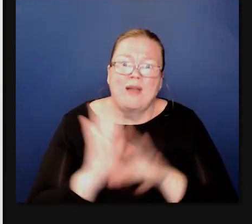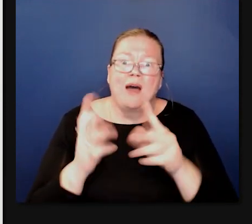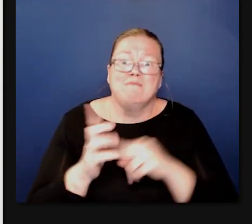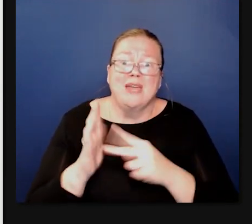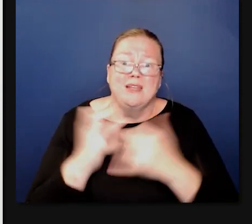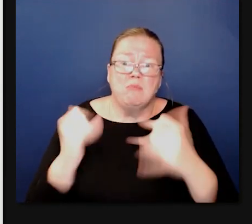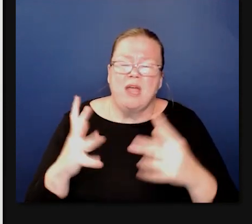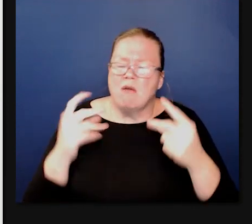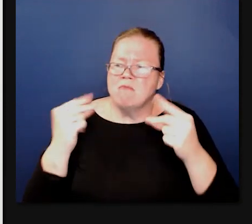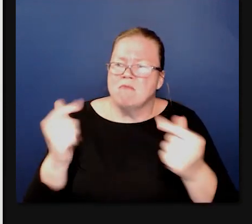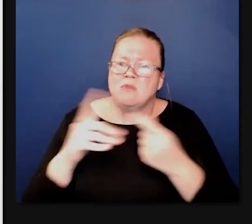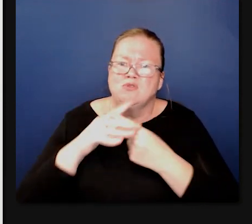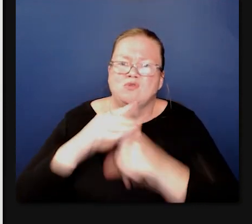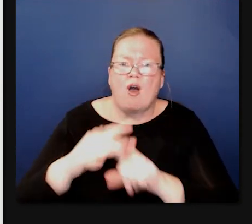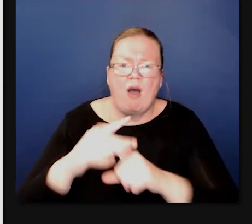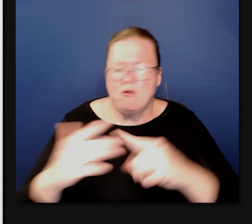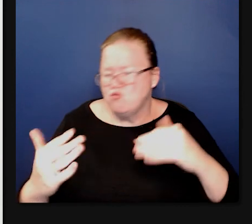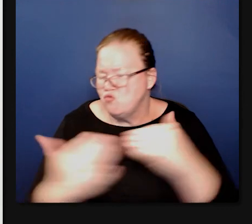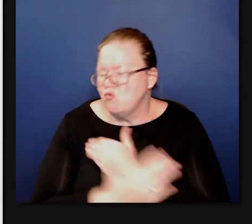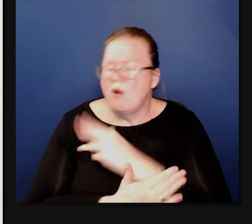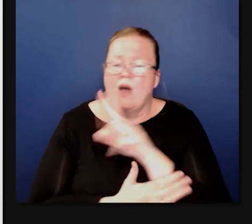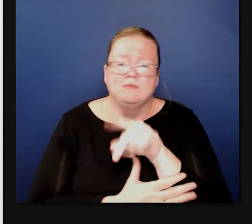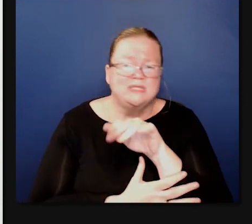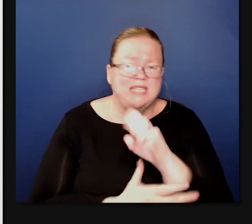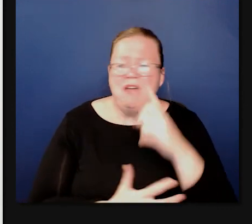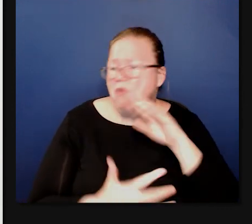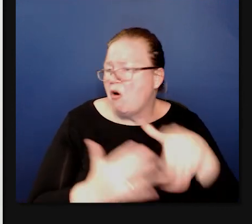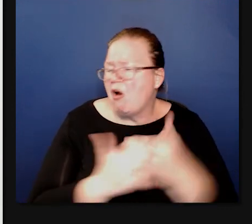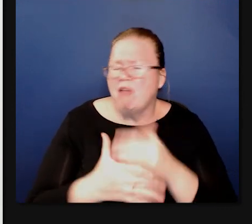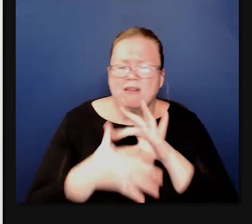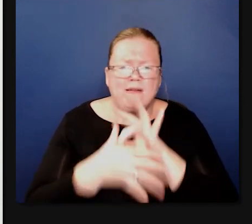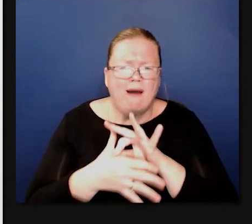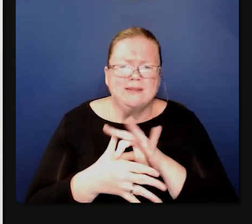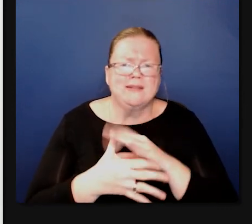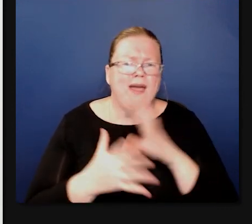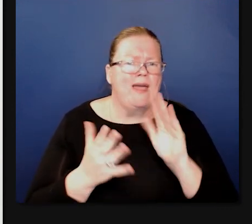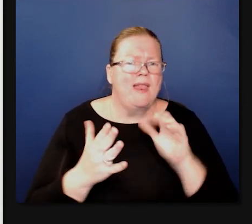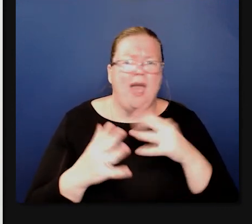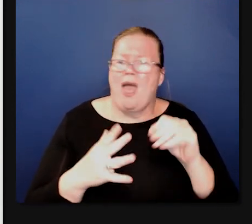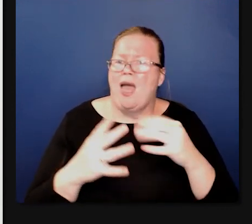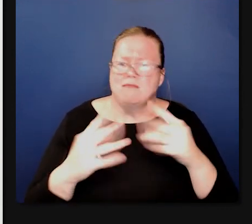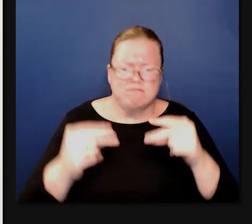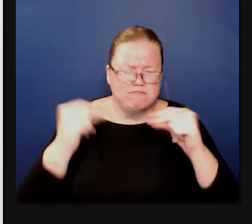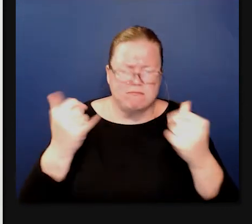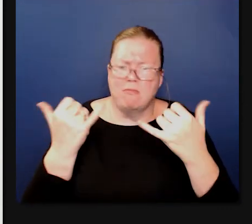So players can jump right in, get the freshest updates for all their content and just playing right away.